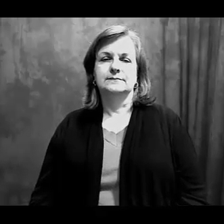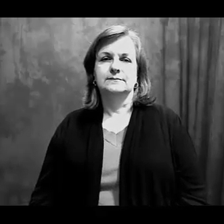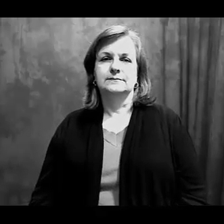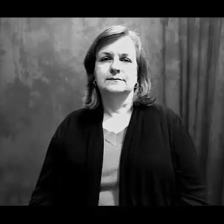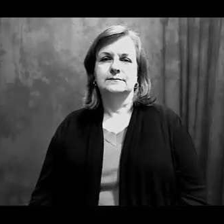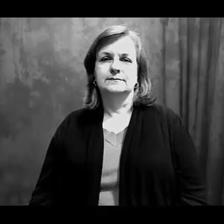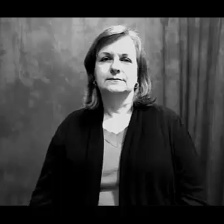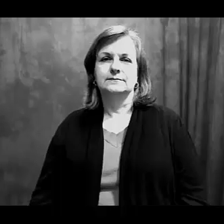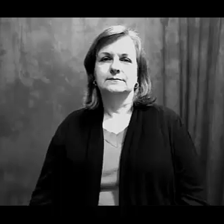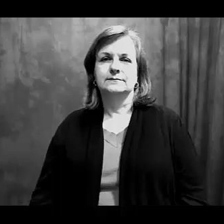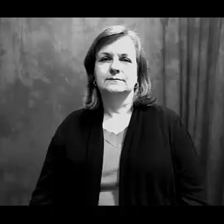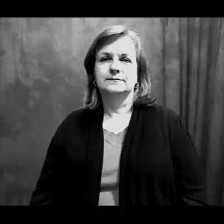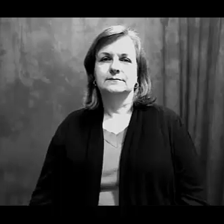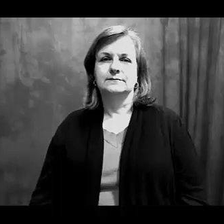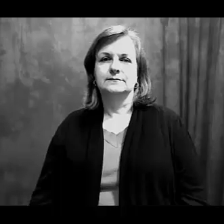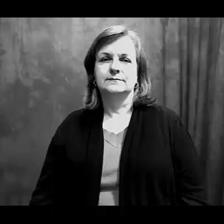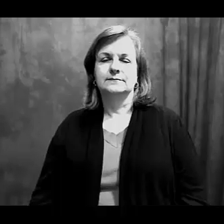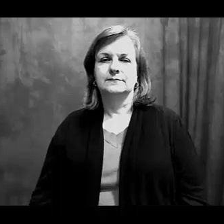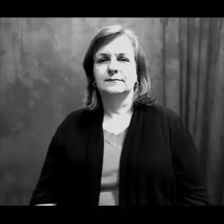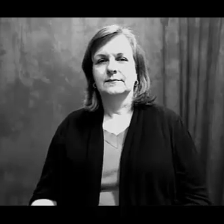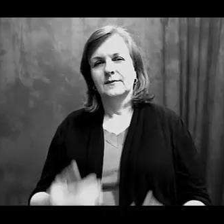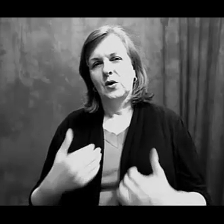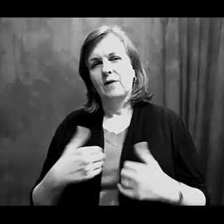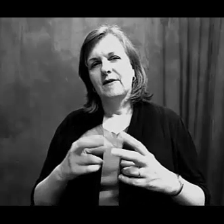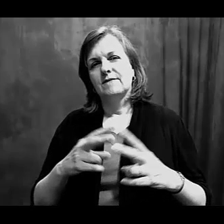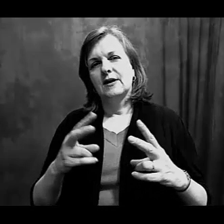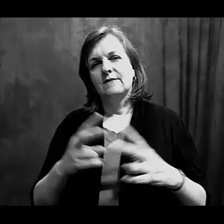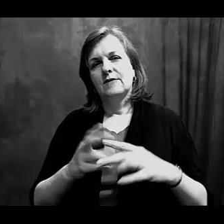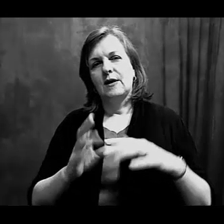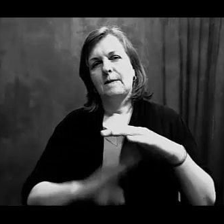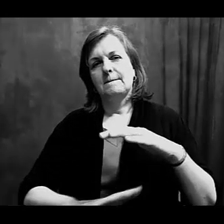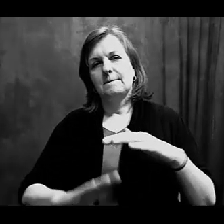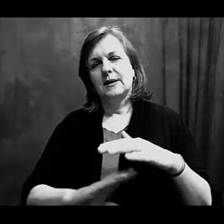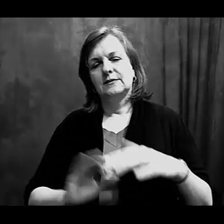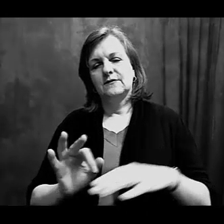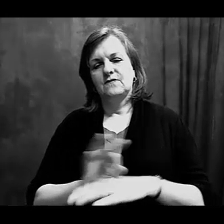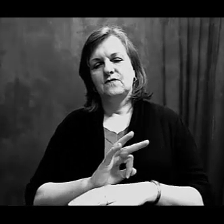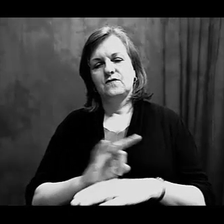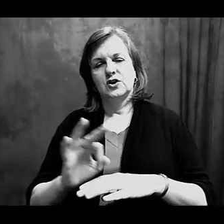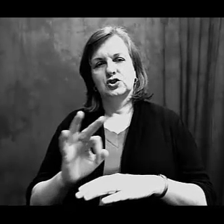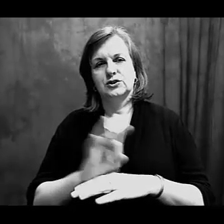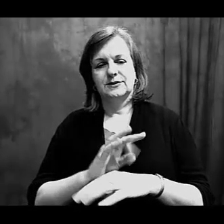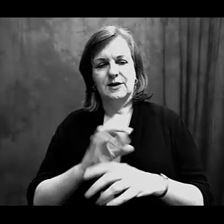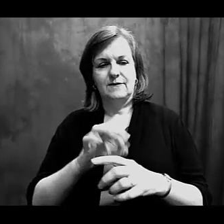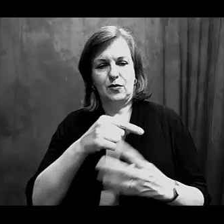so looking at having very basic functioning